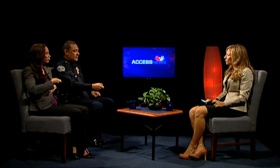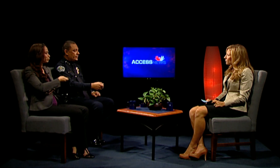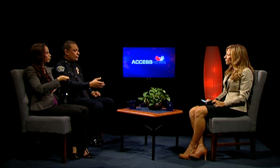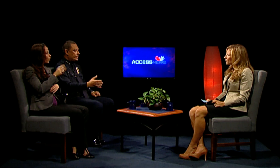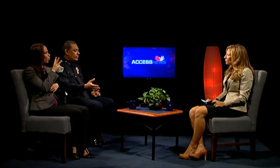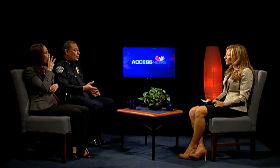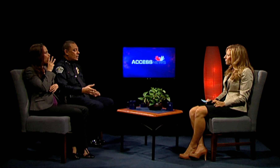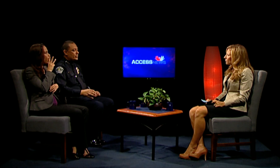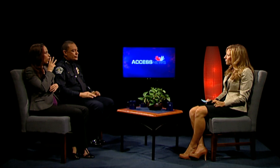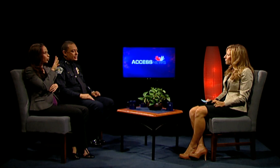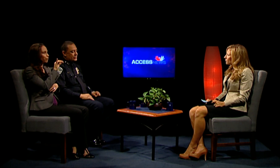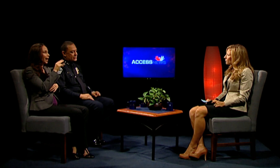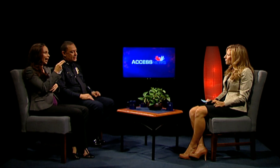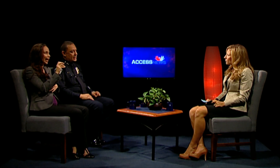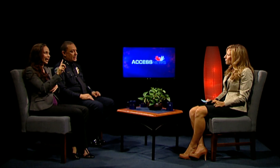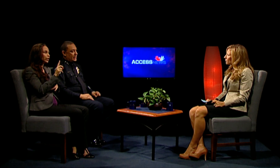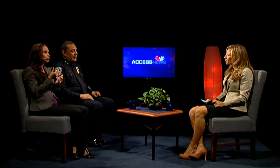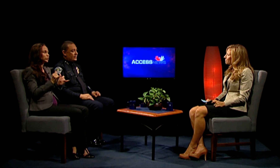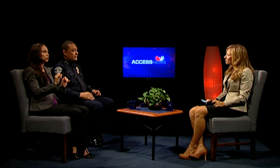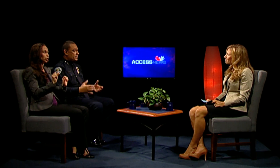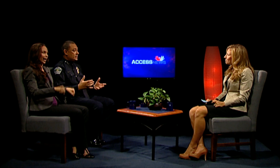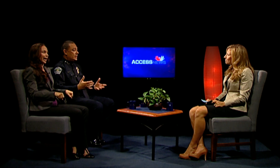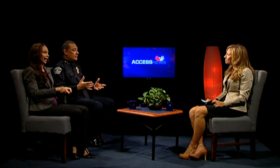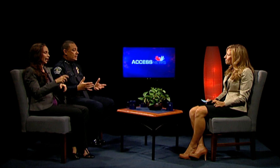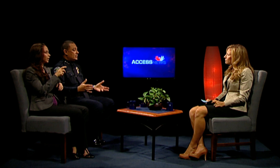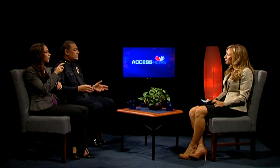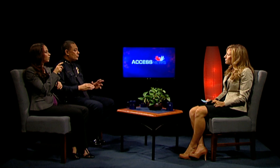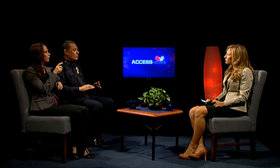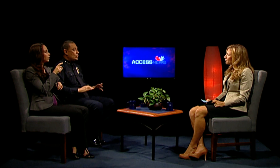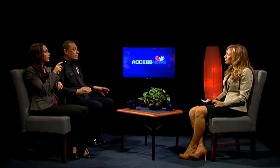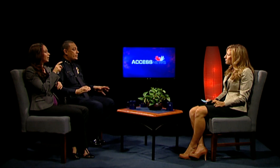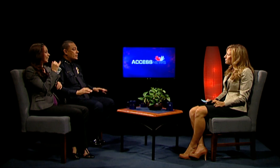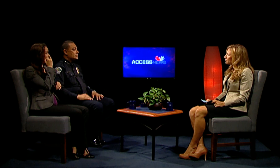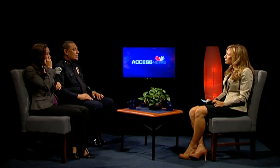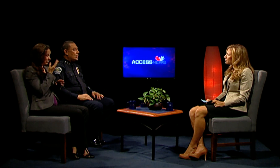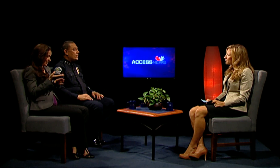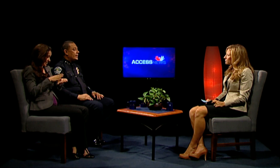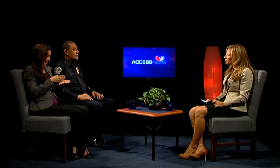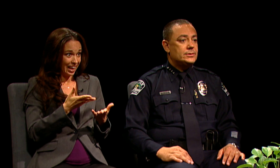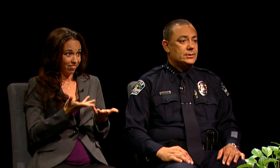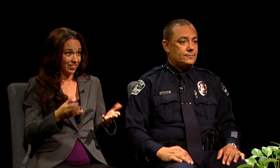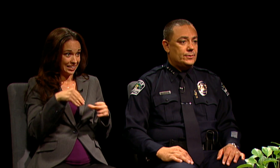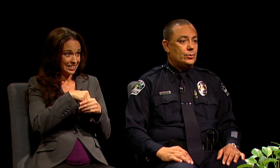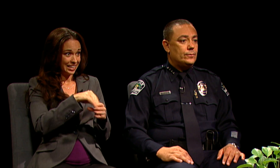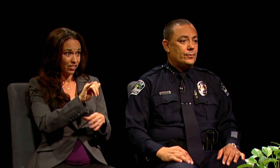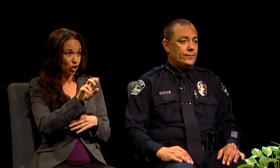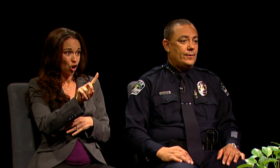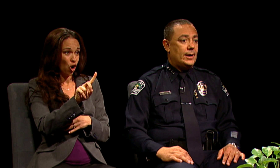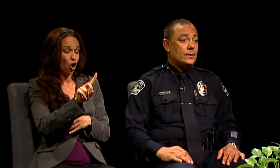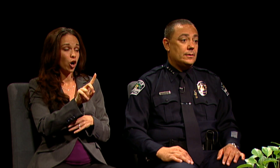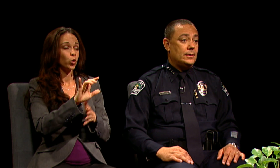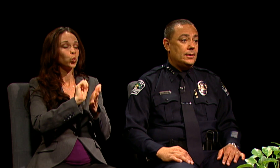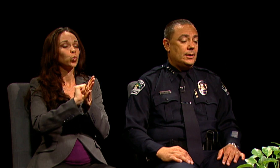EVEN WITH THE WATER RESTRICTIONS. AND IF YOU SEE DEAD THINGS, REMOVE IT BECAUSE ALL THAT IS, IS FUEL FOR THE FIRE.